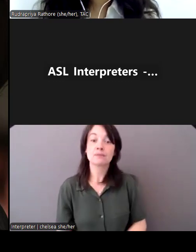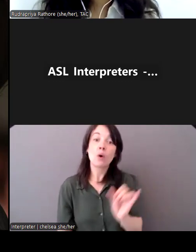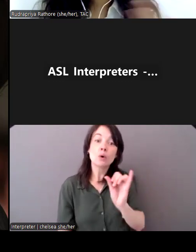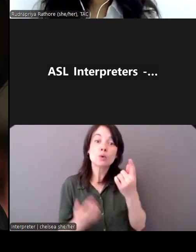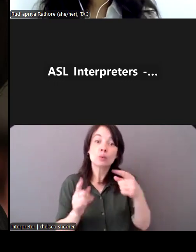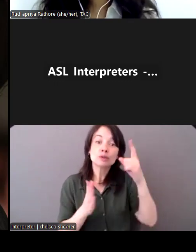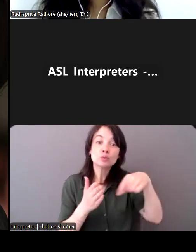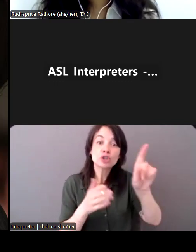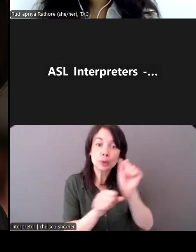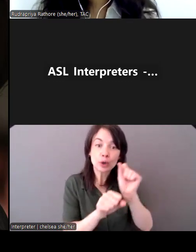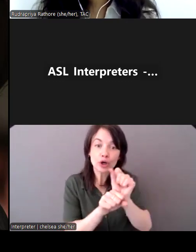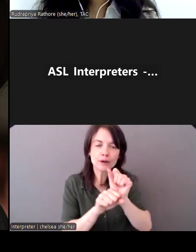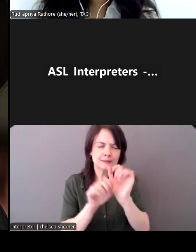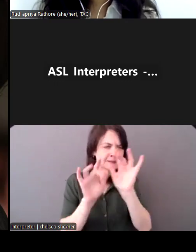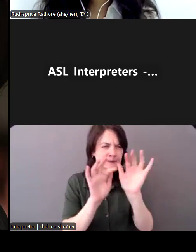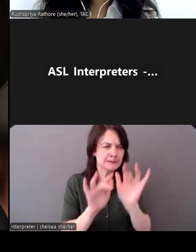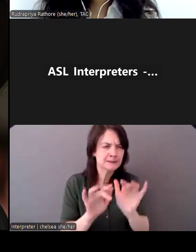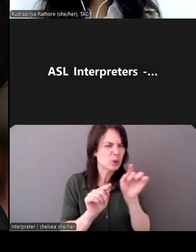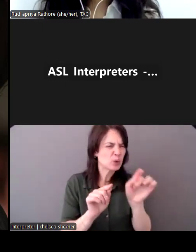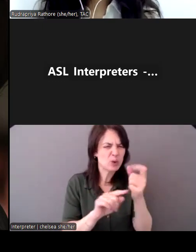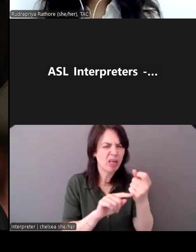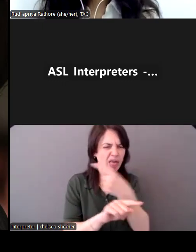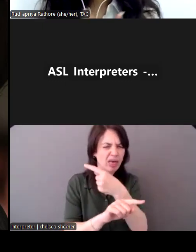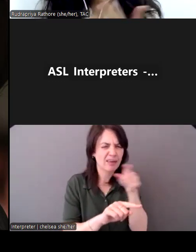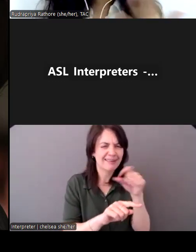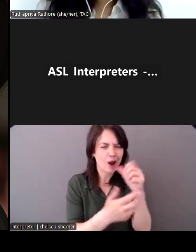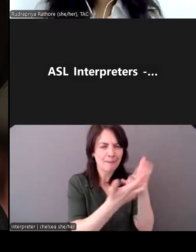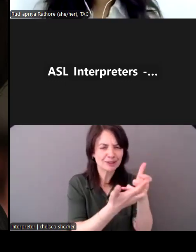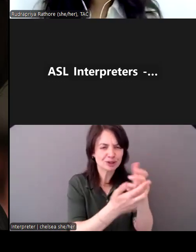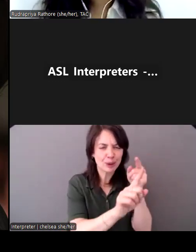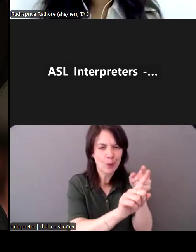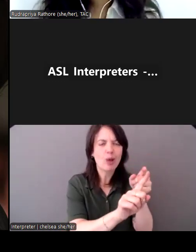inconsistencies across your application so maybe you've been working on the application